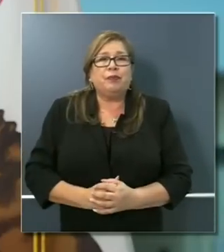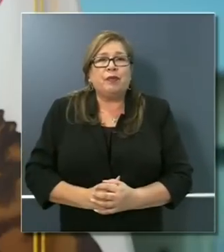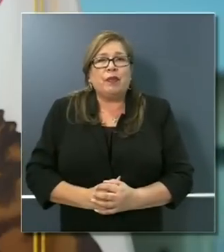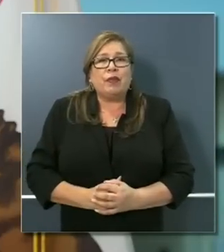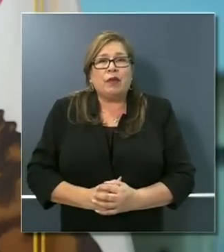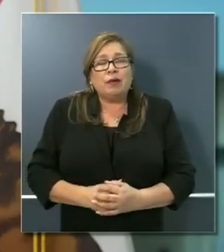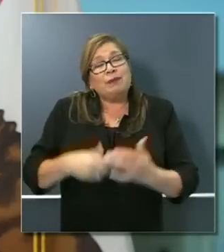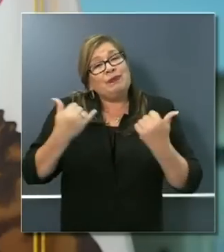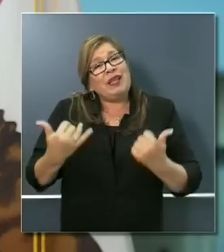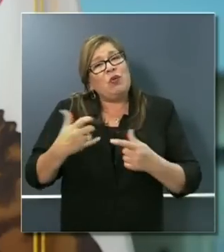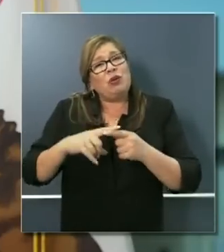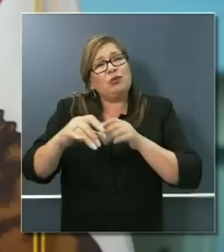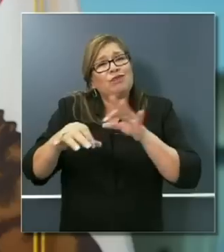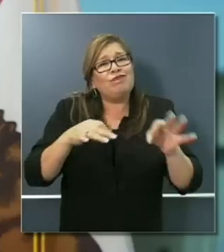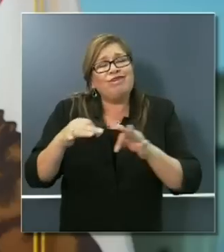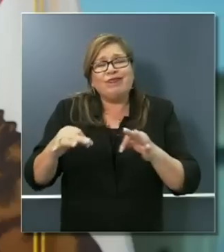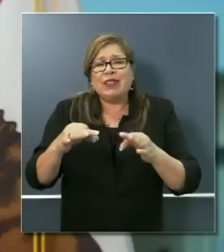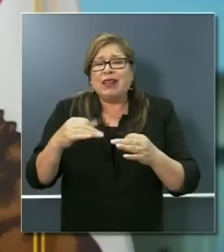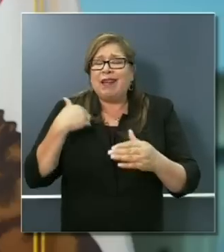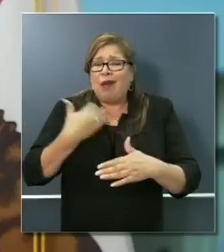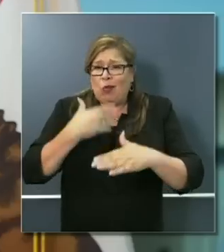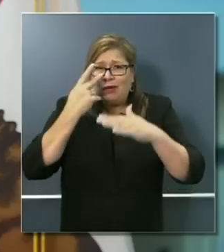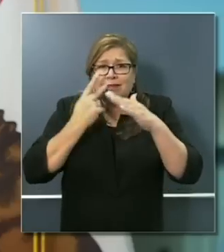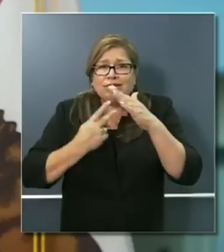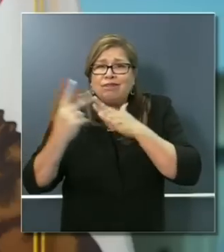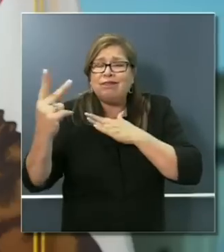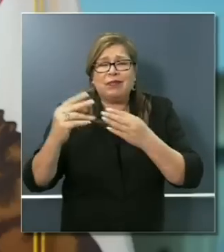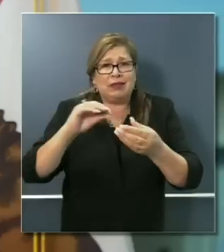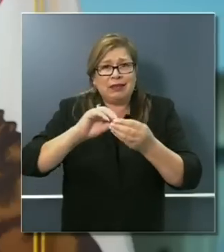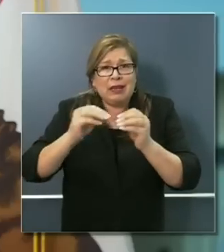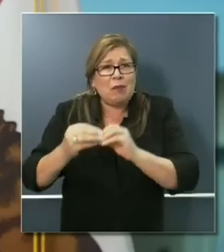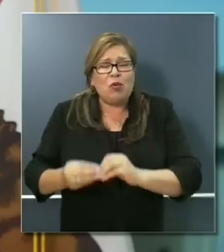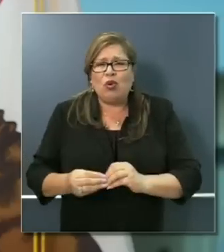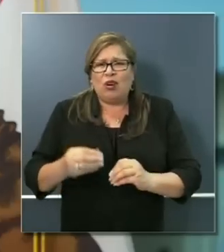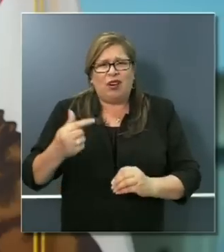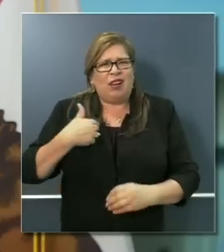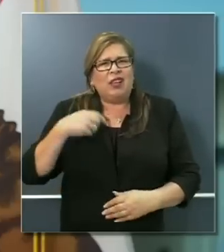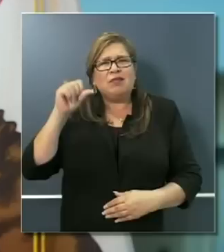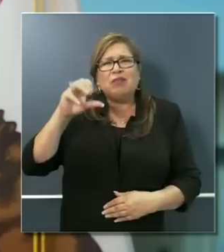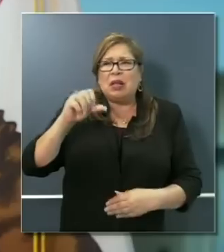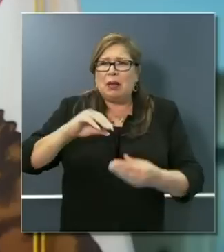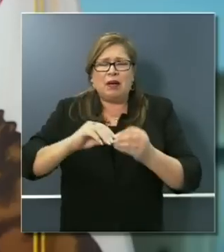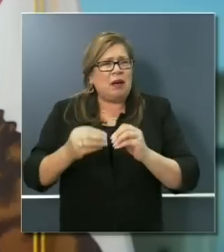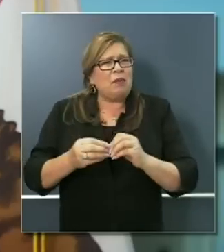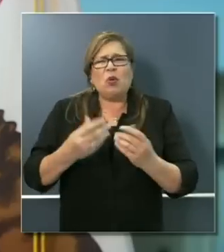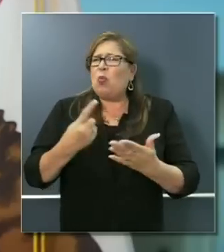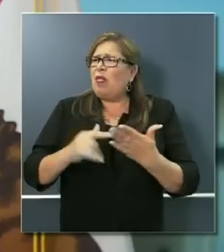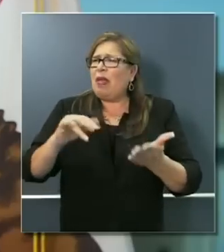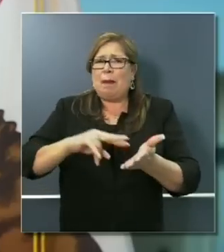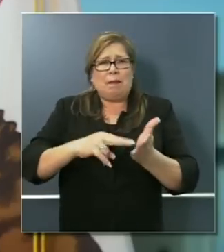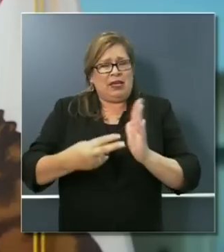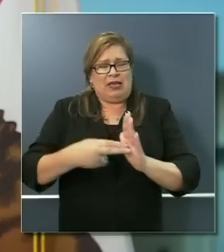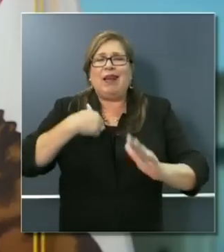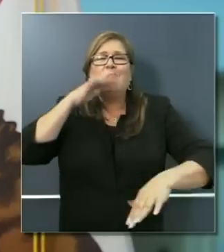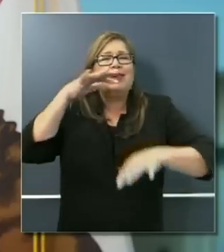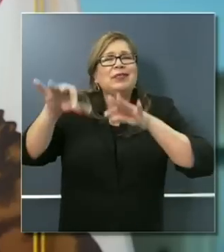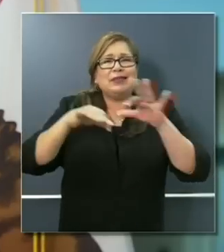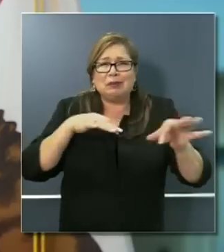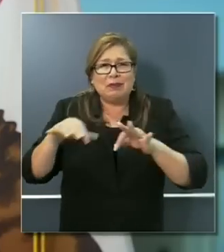PROTECTIVE GEAR AND VENTILATORS AND, OF COURSE, PERSONNEL, PEOPLE. I WILL TALK MORE ABOUT THAT IN A MOMENT.